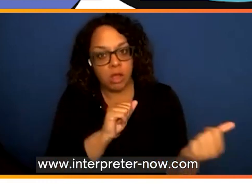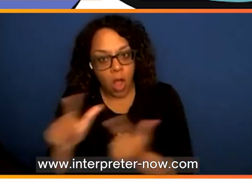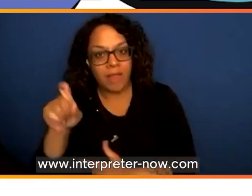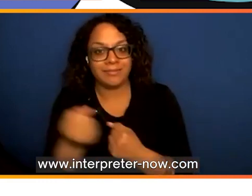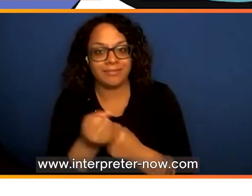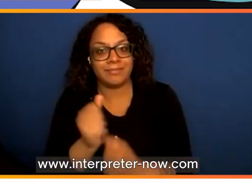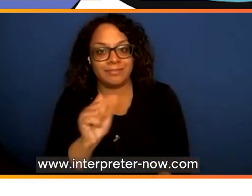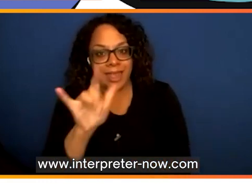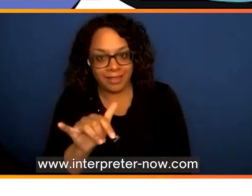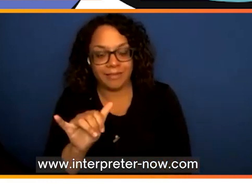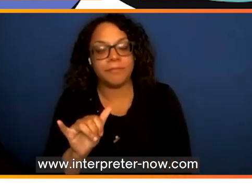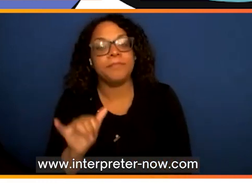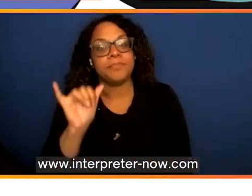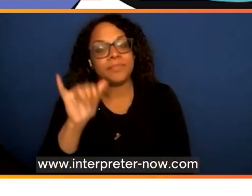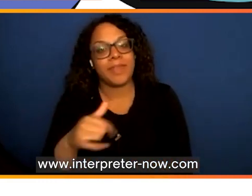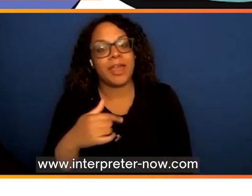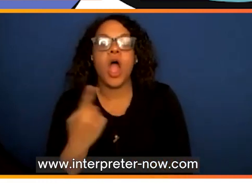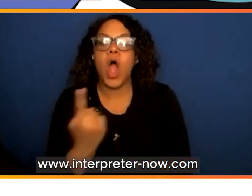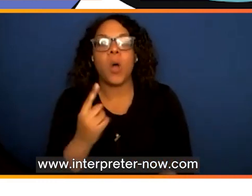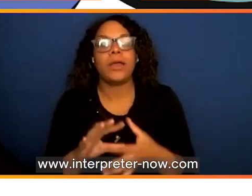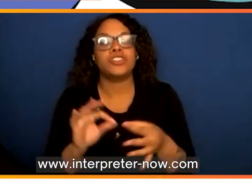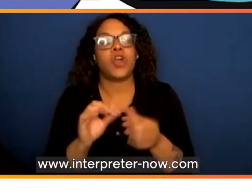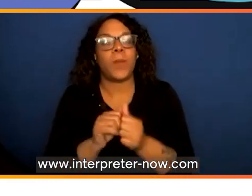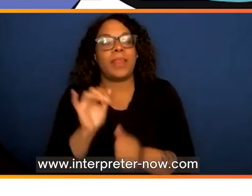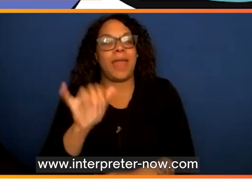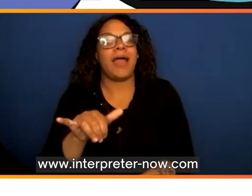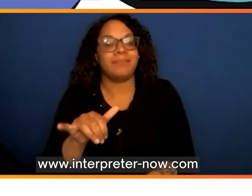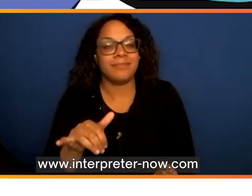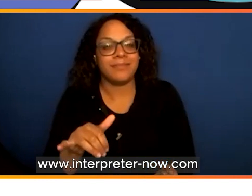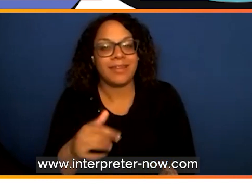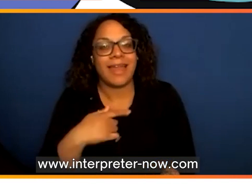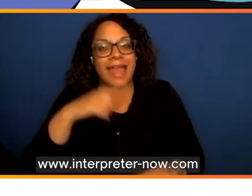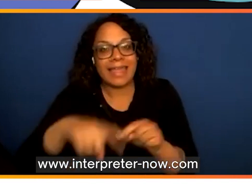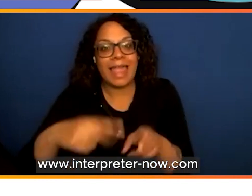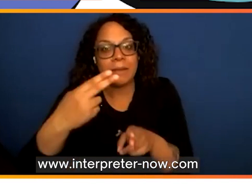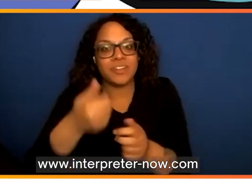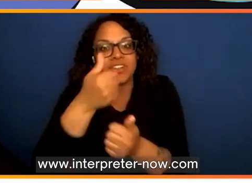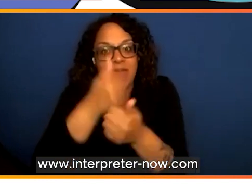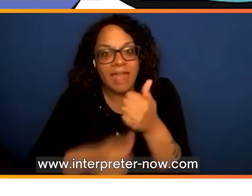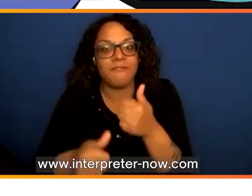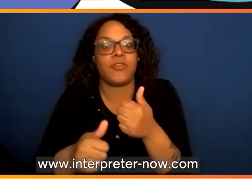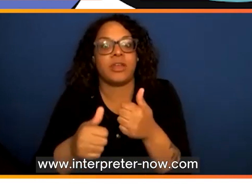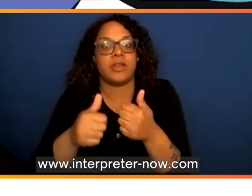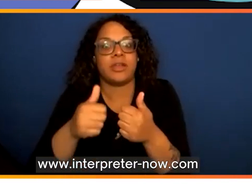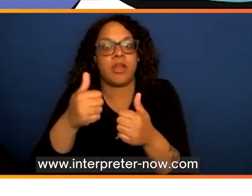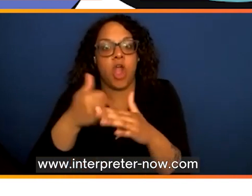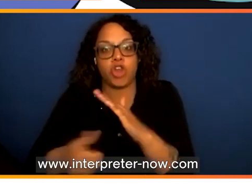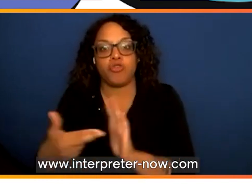that my passion is around male allyship for women. But we all need allies for everyone.